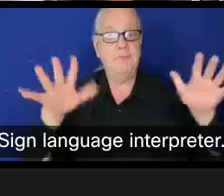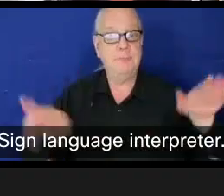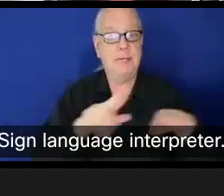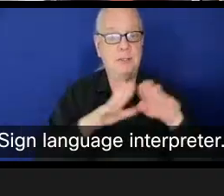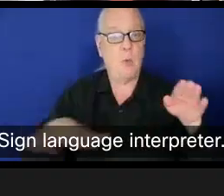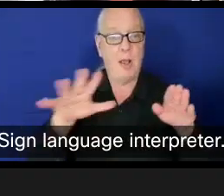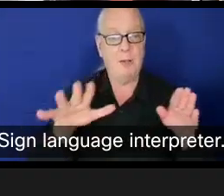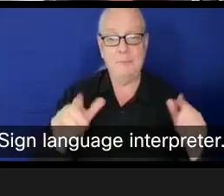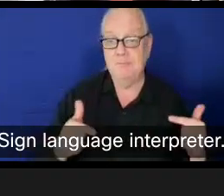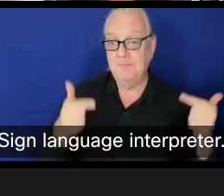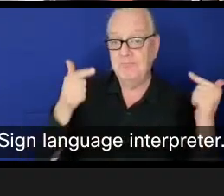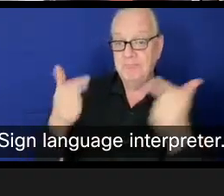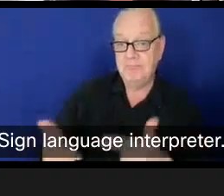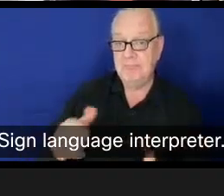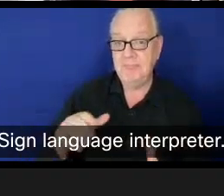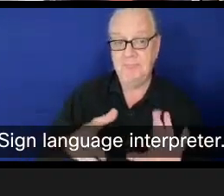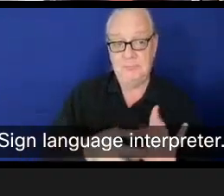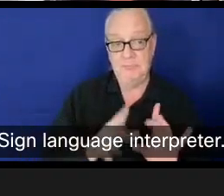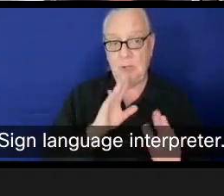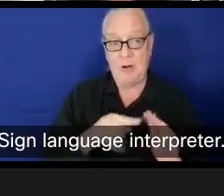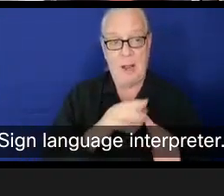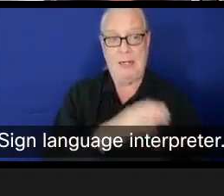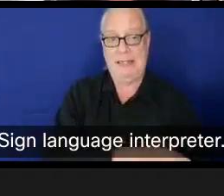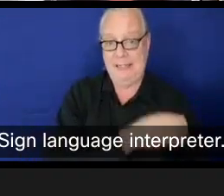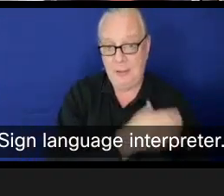Bridgette to talk about these clinical provider focused ones.